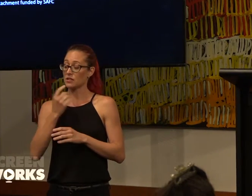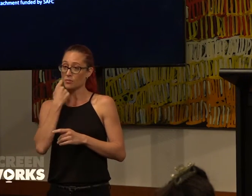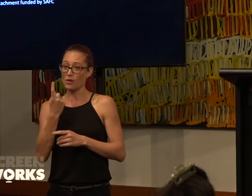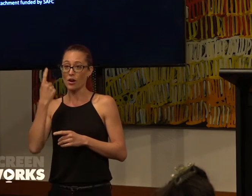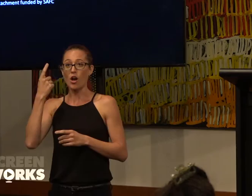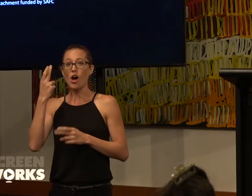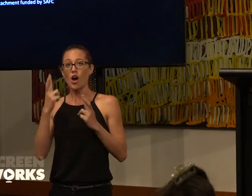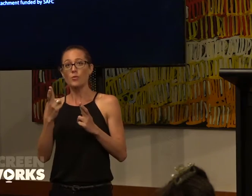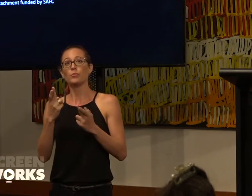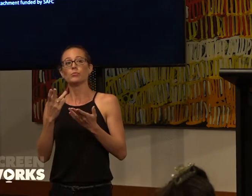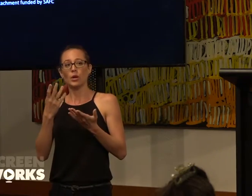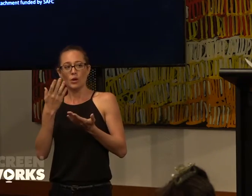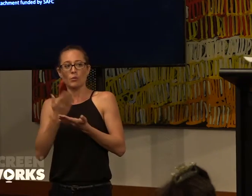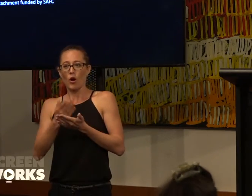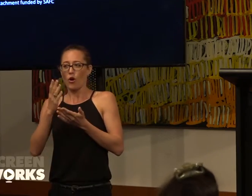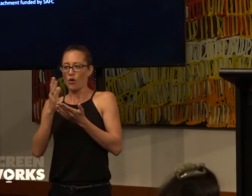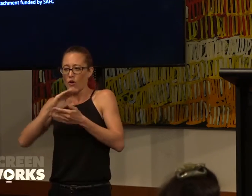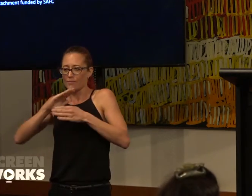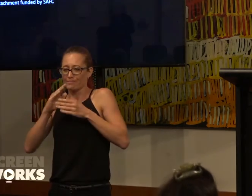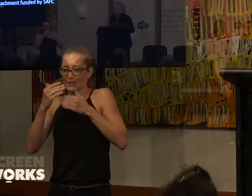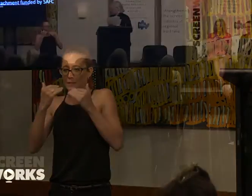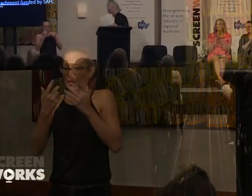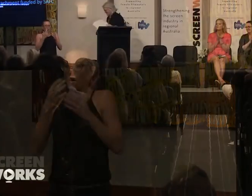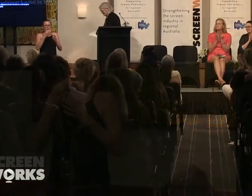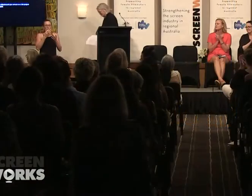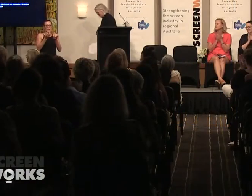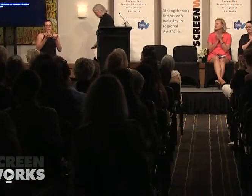Thank you.